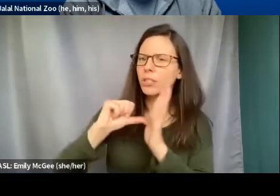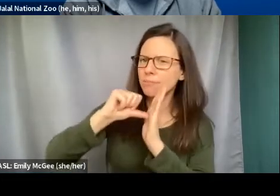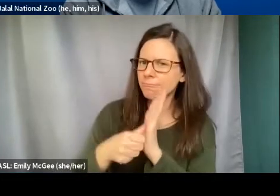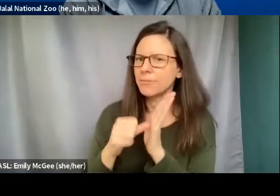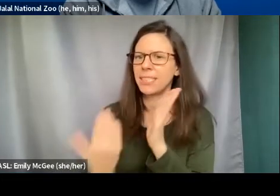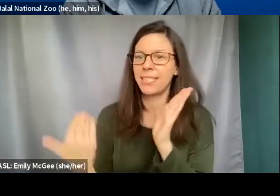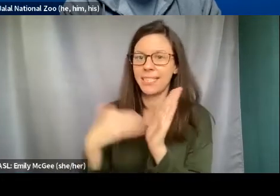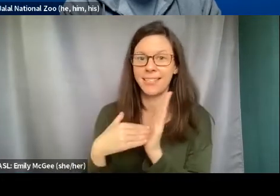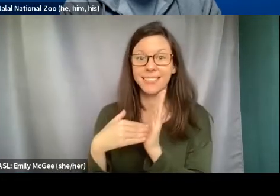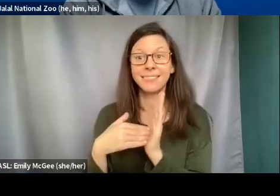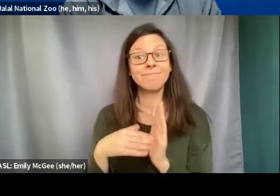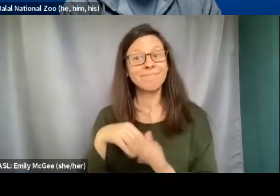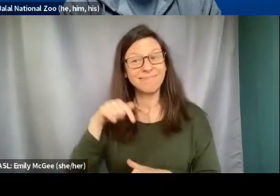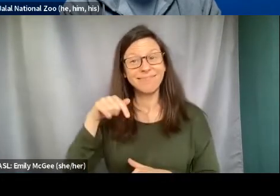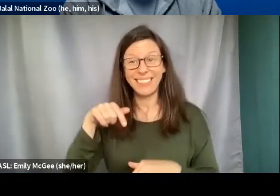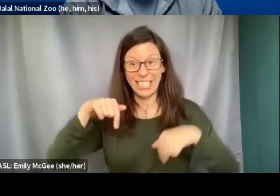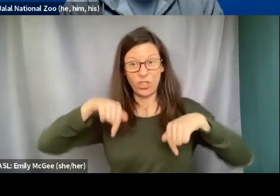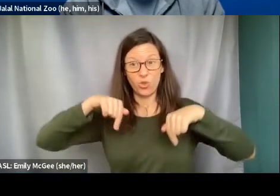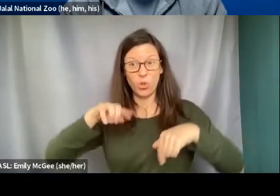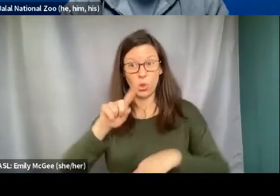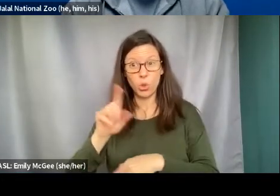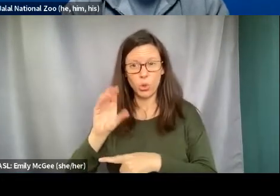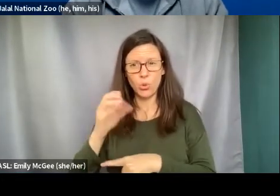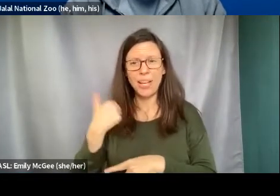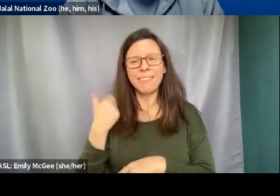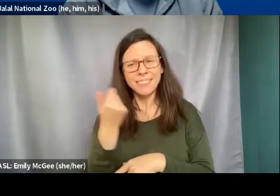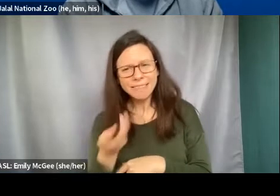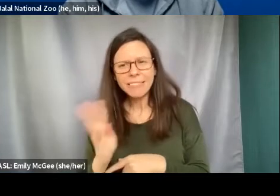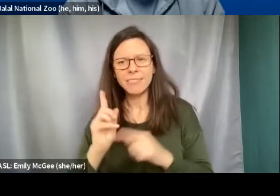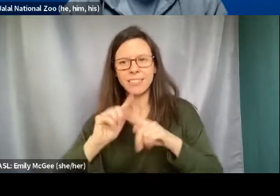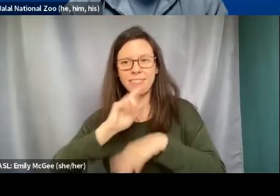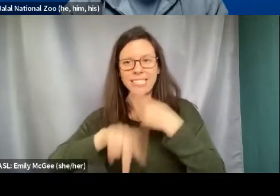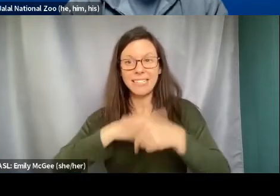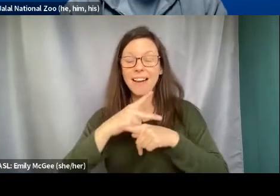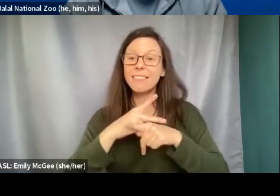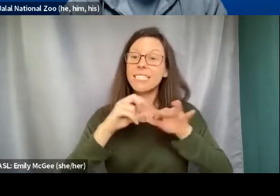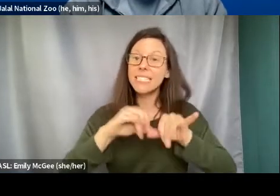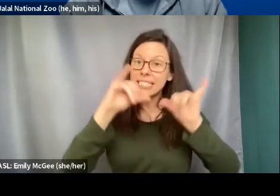multiple systems at the zoo as we were talking about those biologically active systems that we're